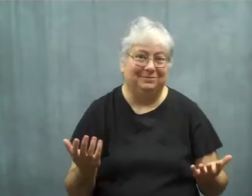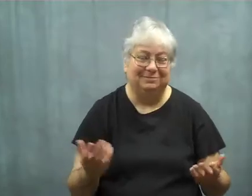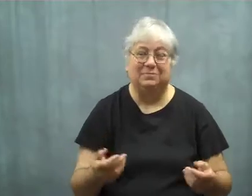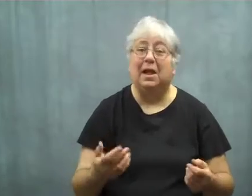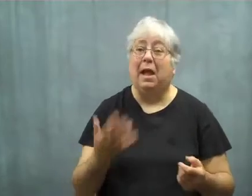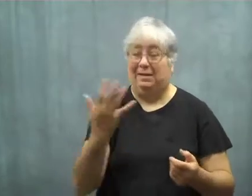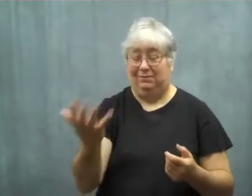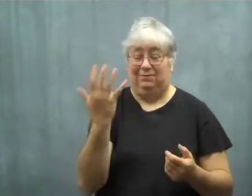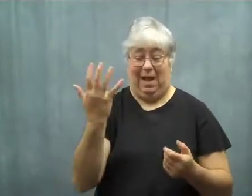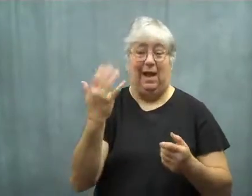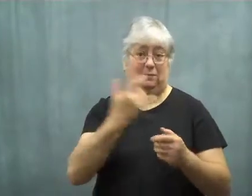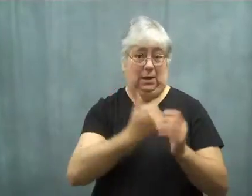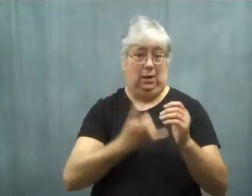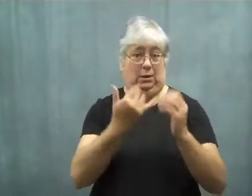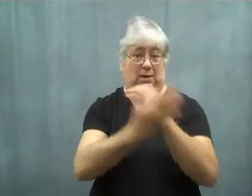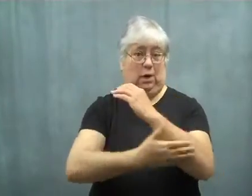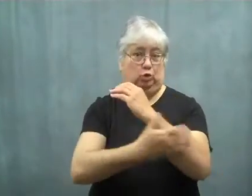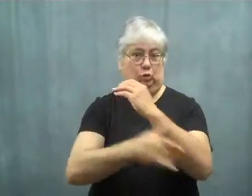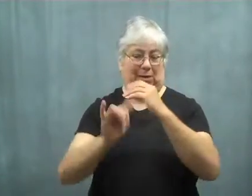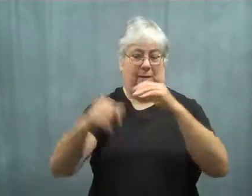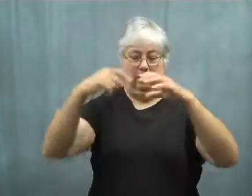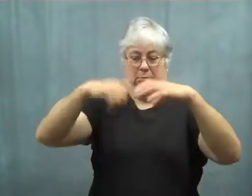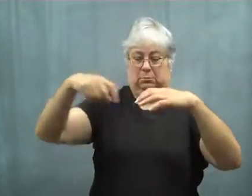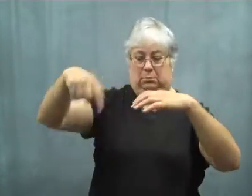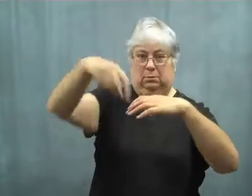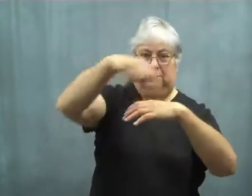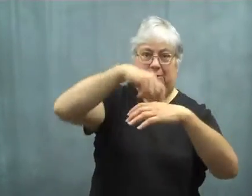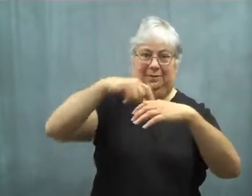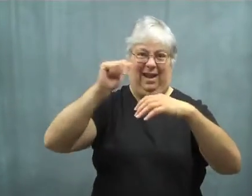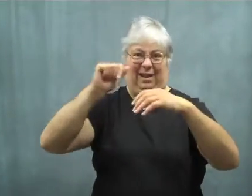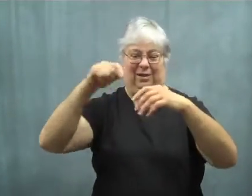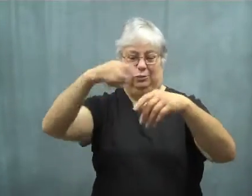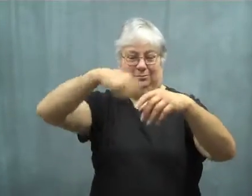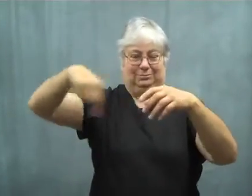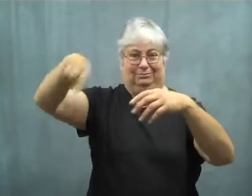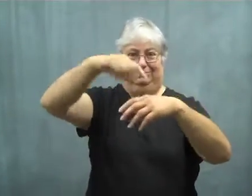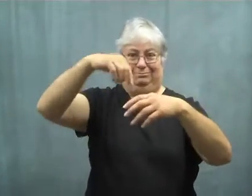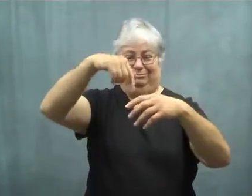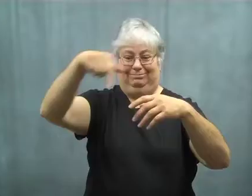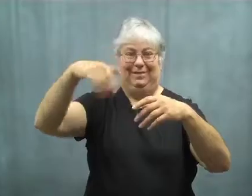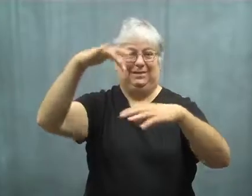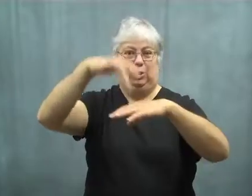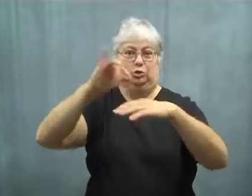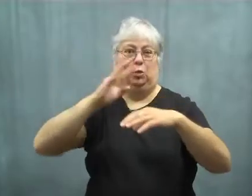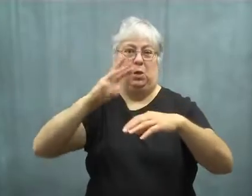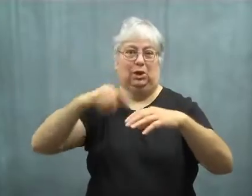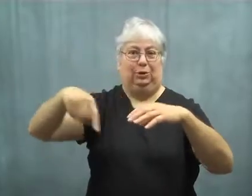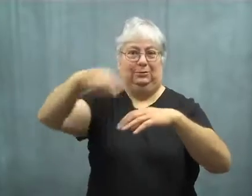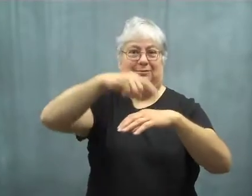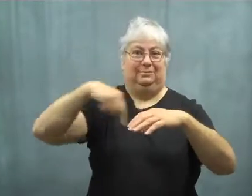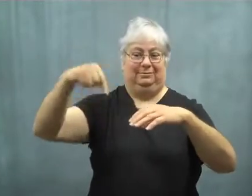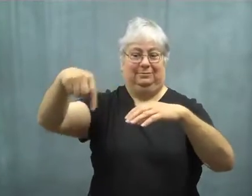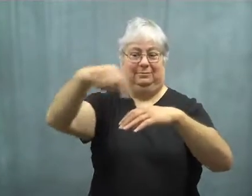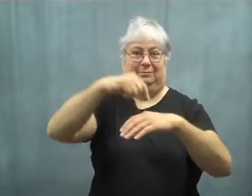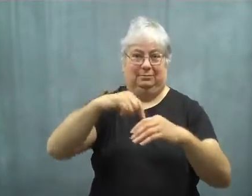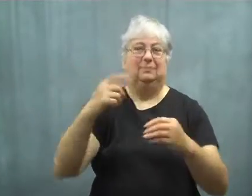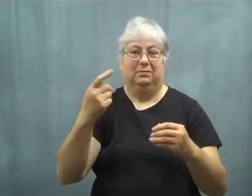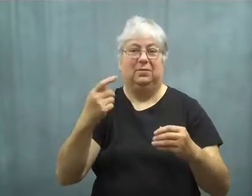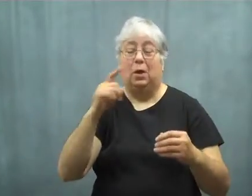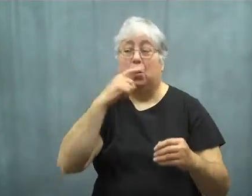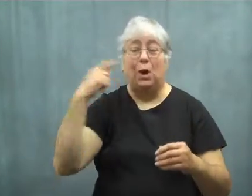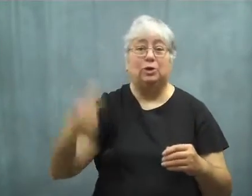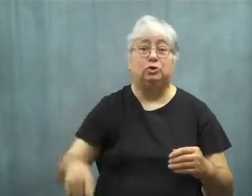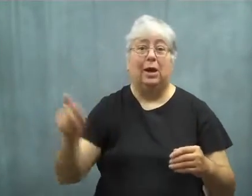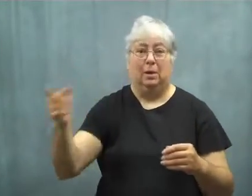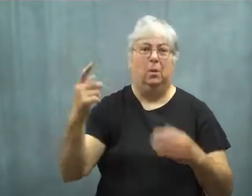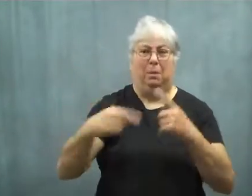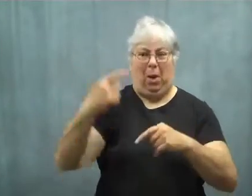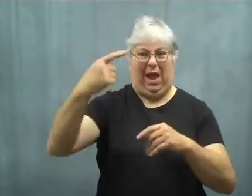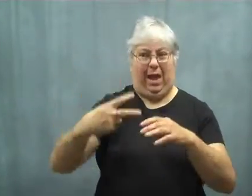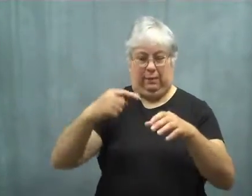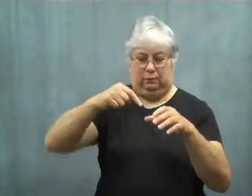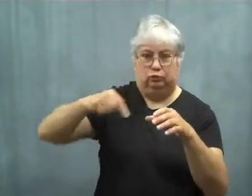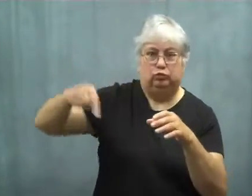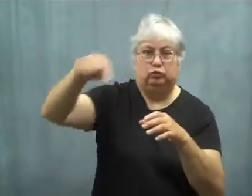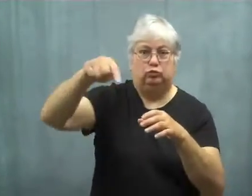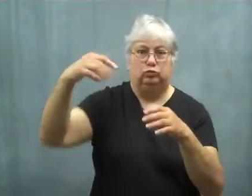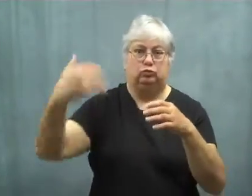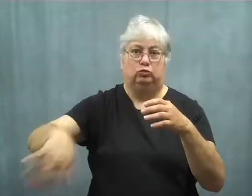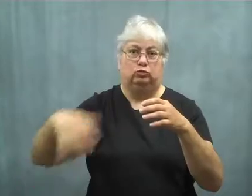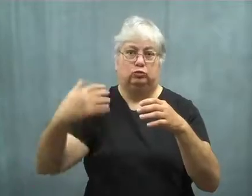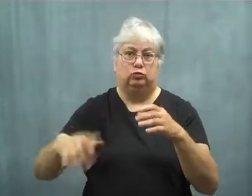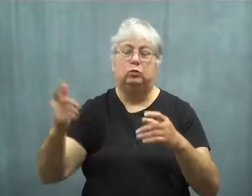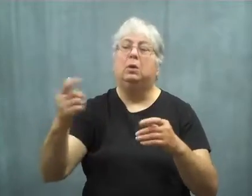Five countries have shorelines ringing the Arctic Circle.